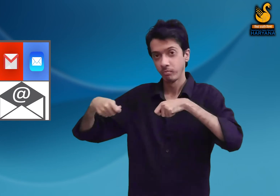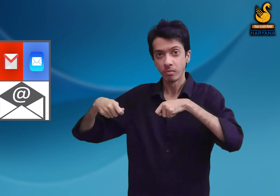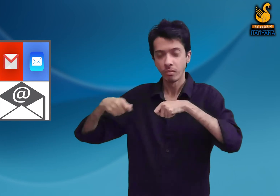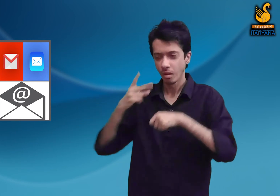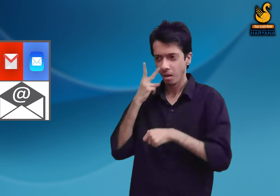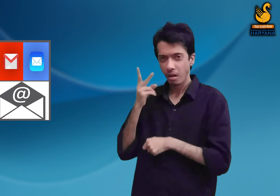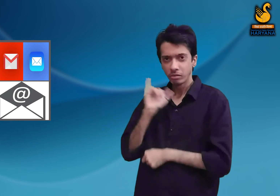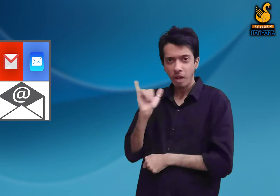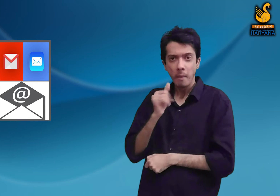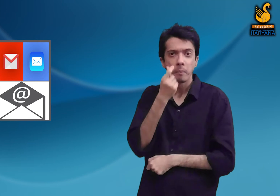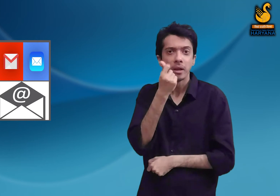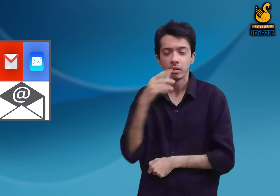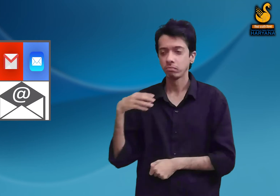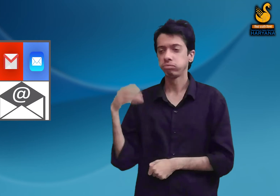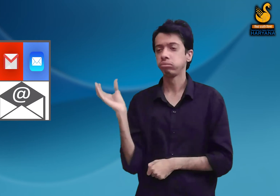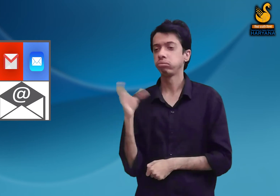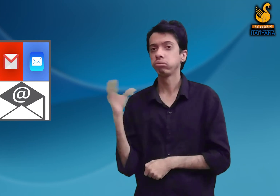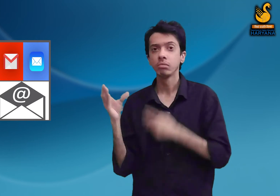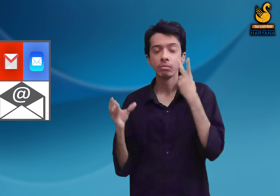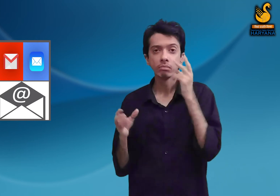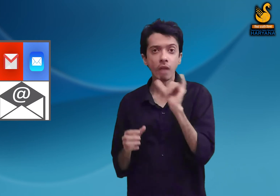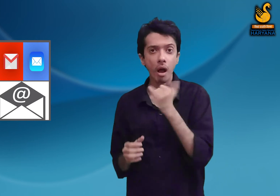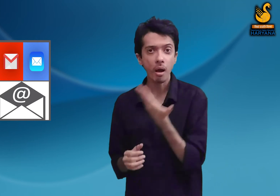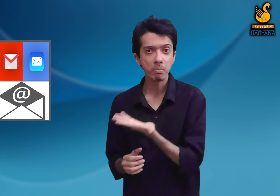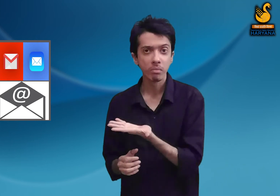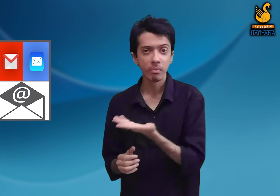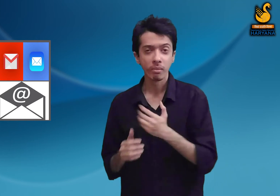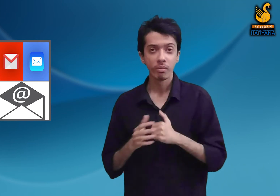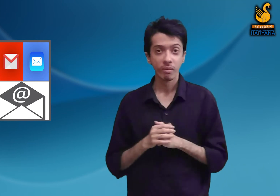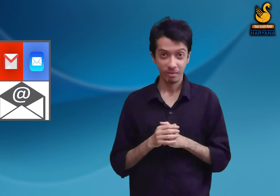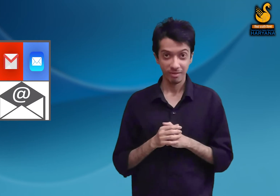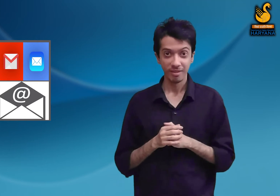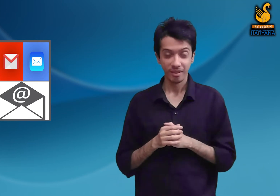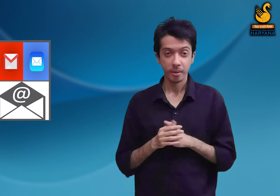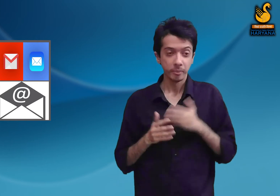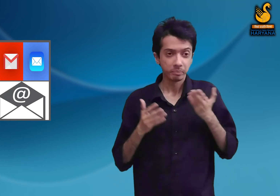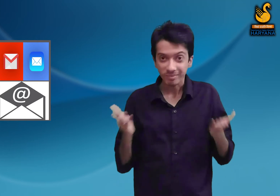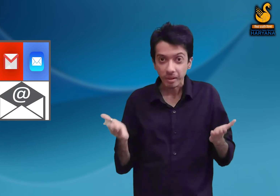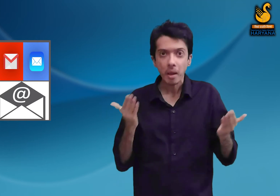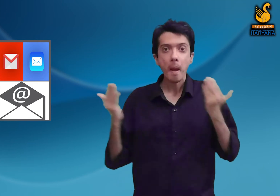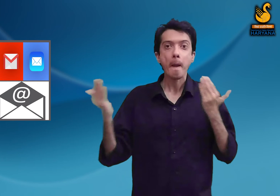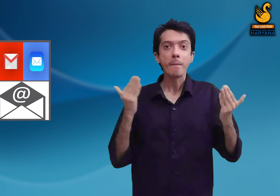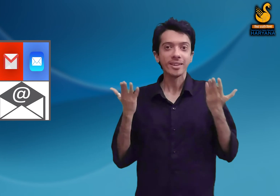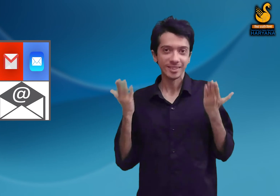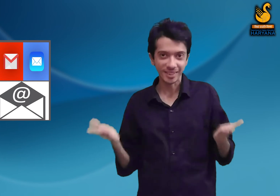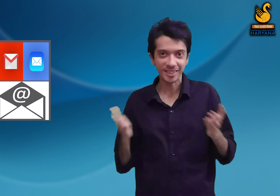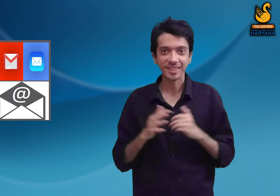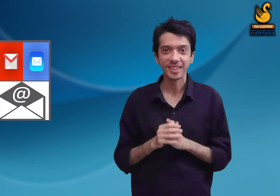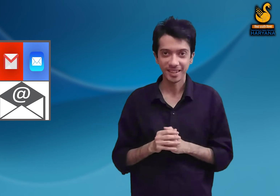This entire bunch of letters looks like a ward of currency. So, this was the comparison between letters and email.